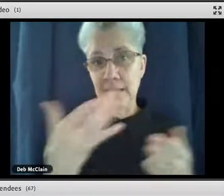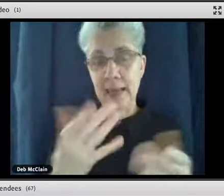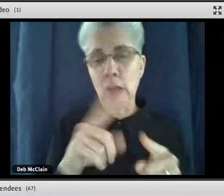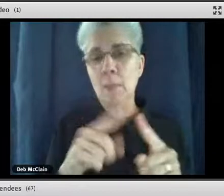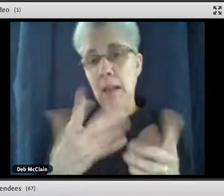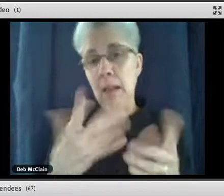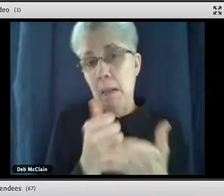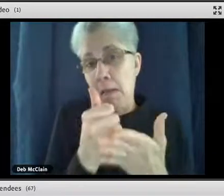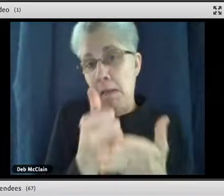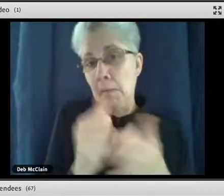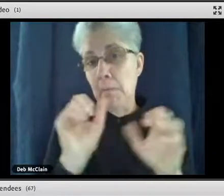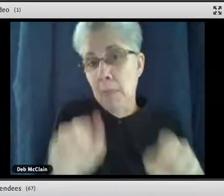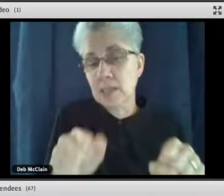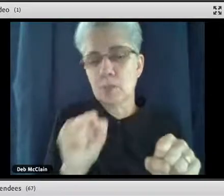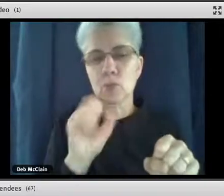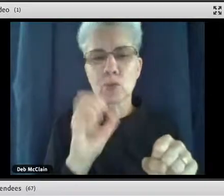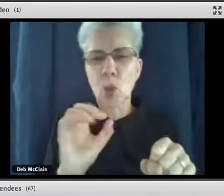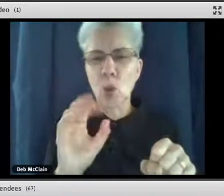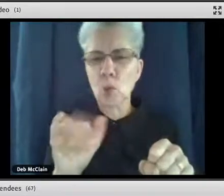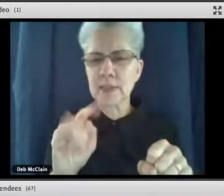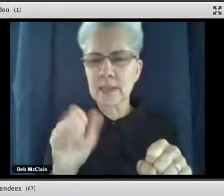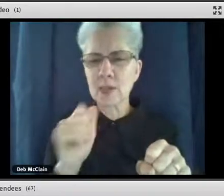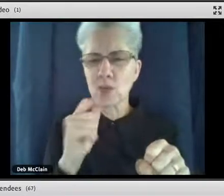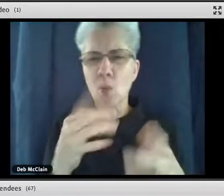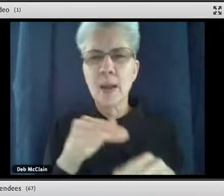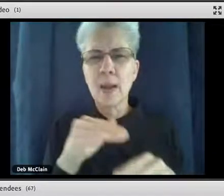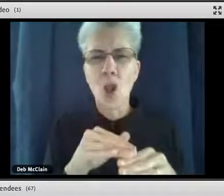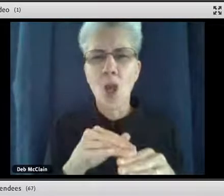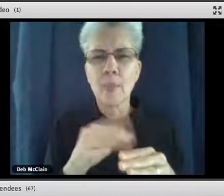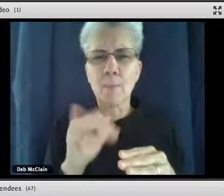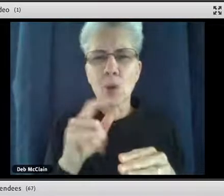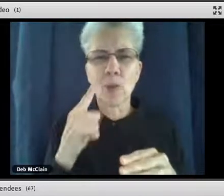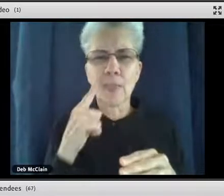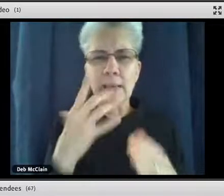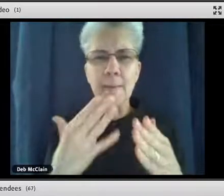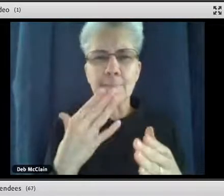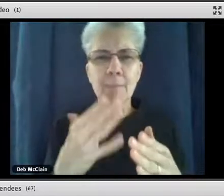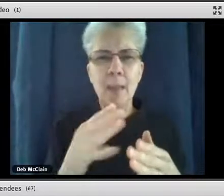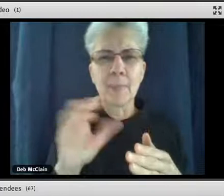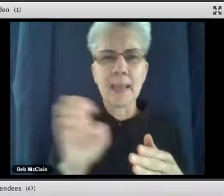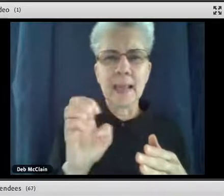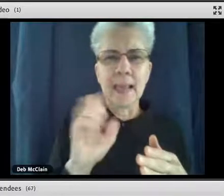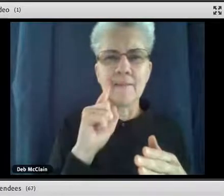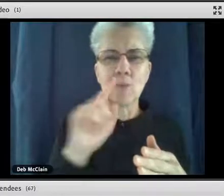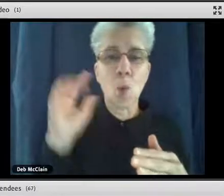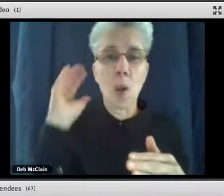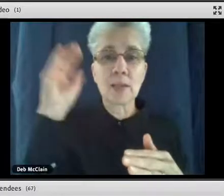so you certainly don't have to include something here, but it might be helpful. So, Christina, you're already on the ball here.